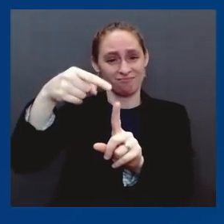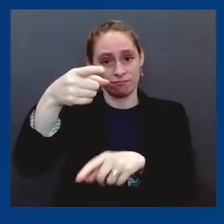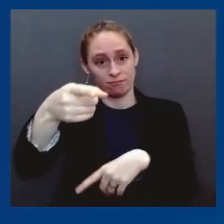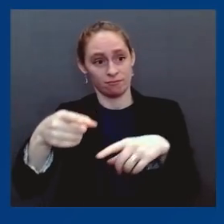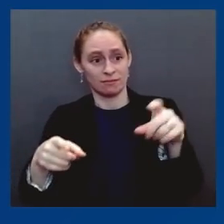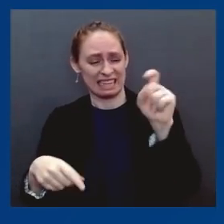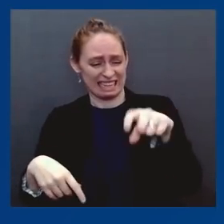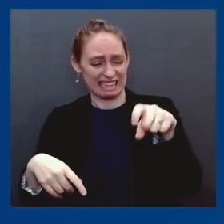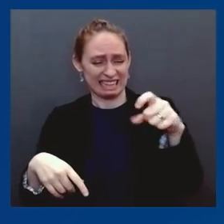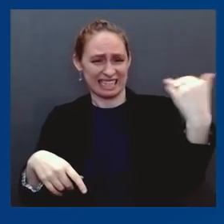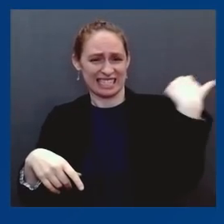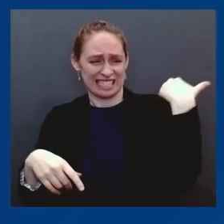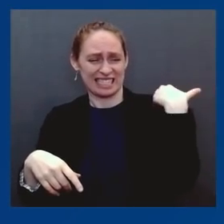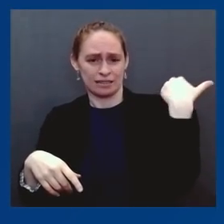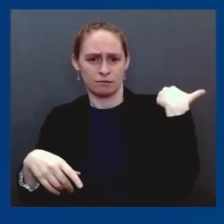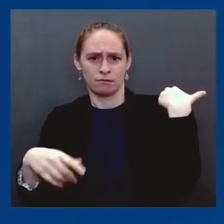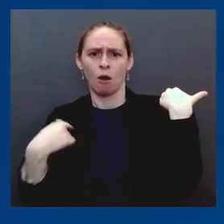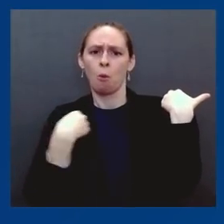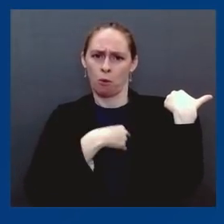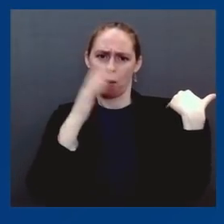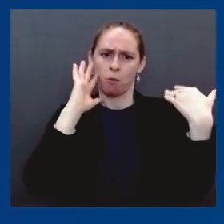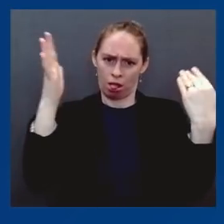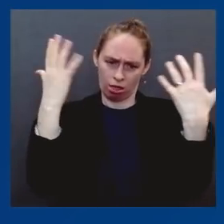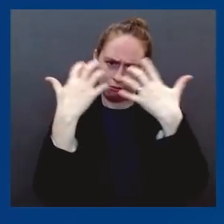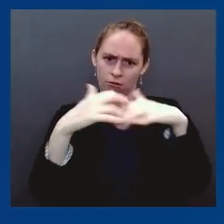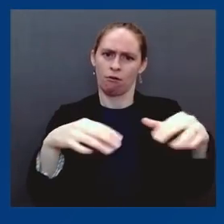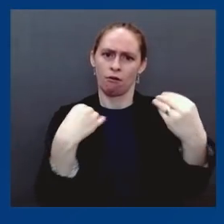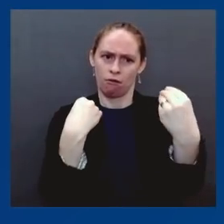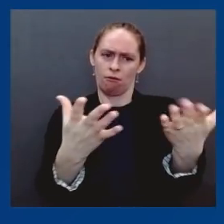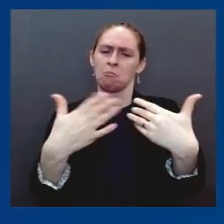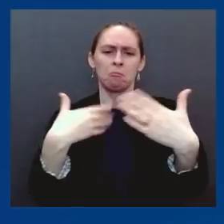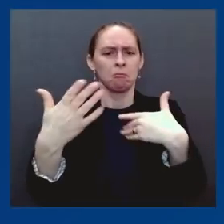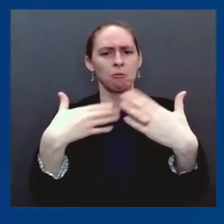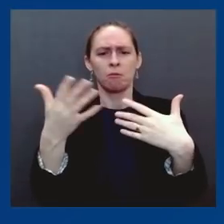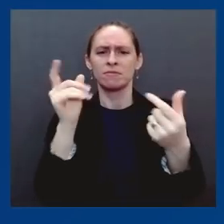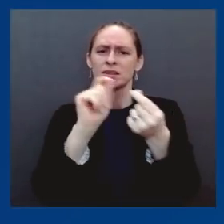More boots and supplies have already landed on the ground. For example, in New York,